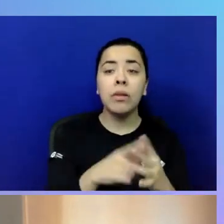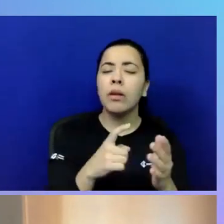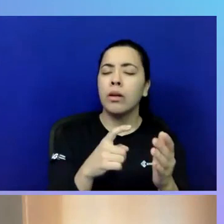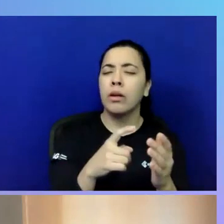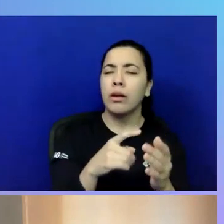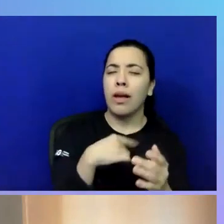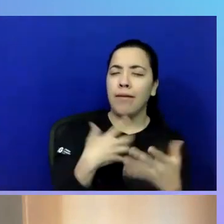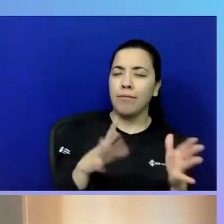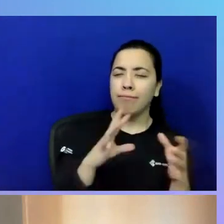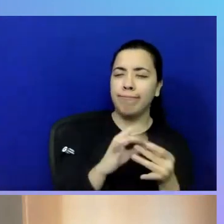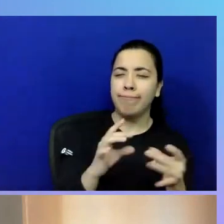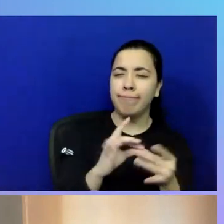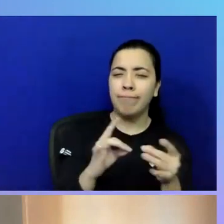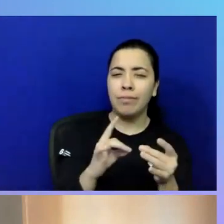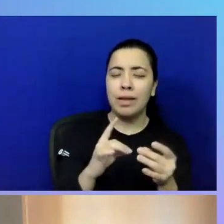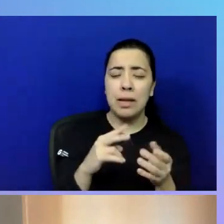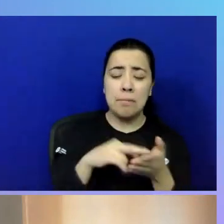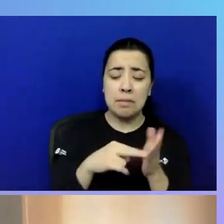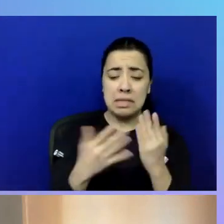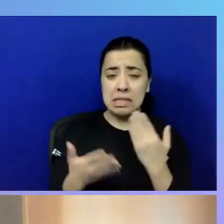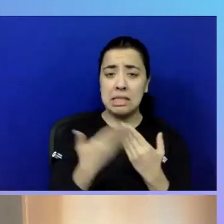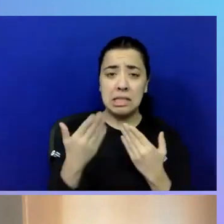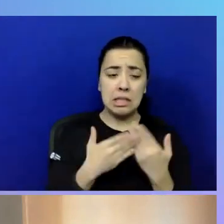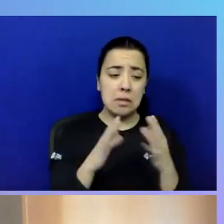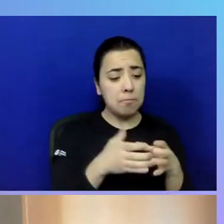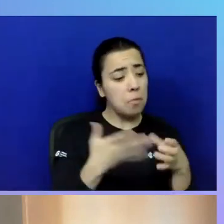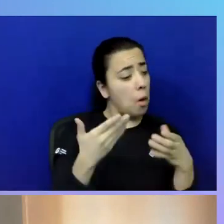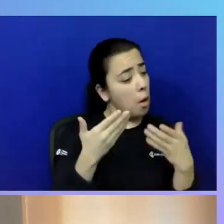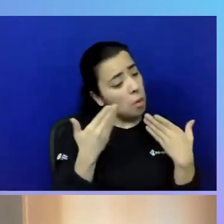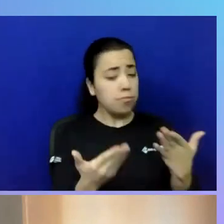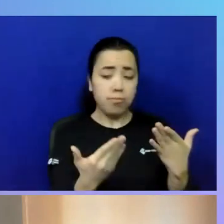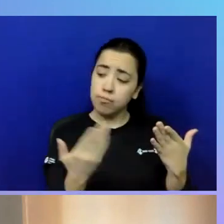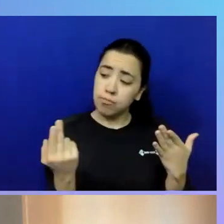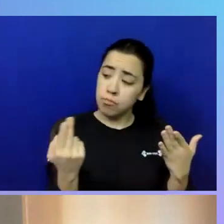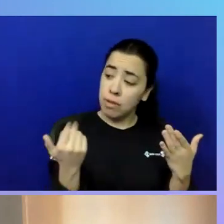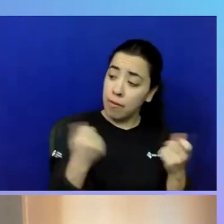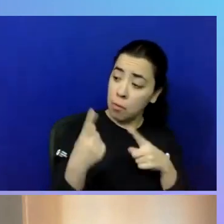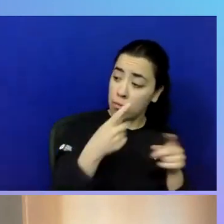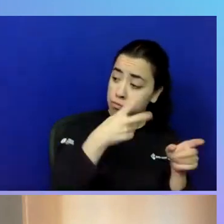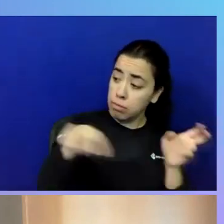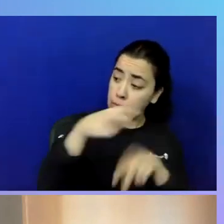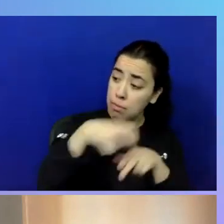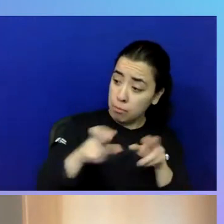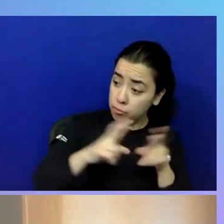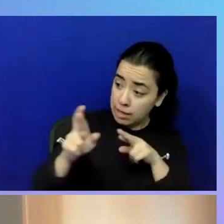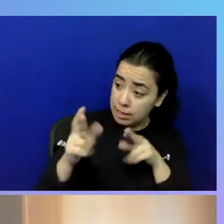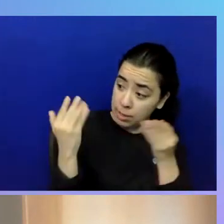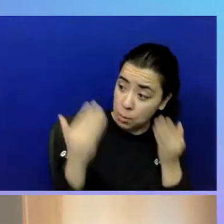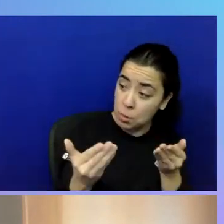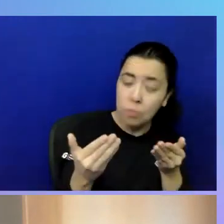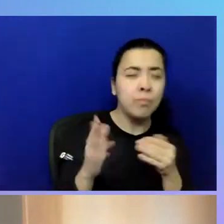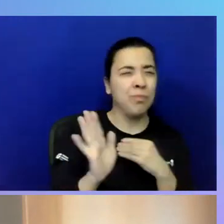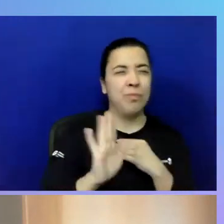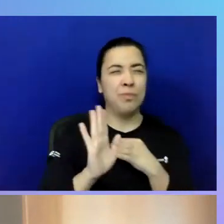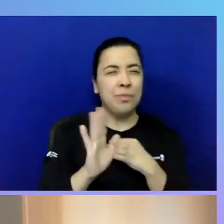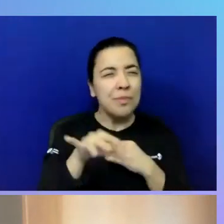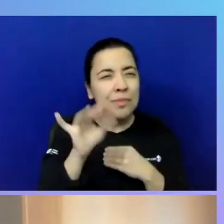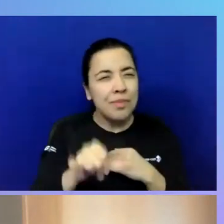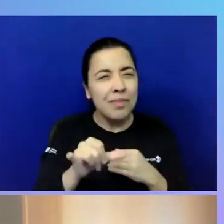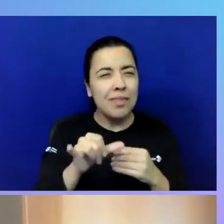jump on in and start rebuilding everything in angular. No, this is a journey. It's required. Um, a foundational shift in our